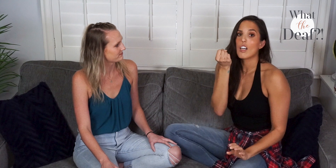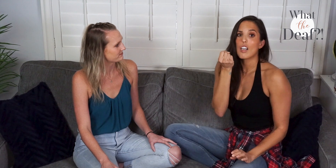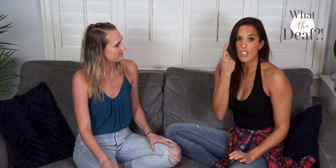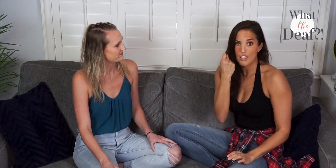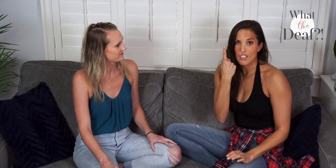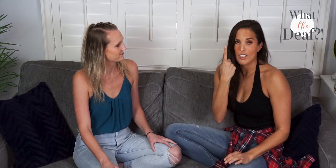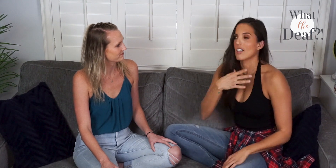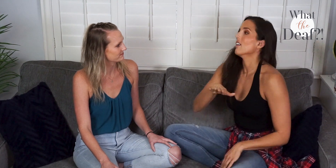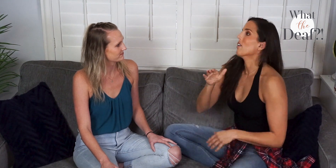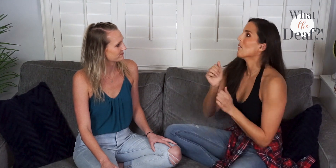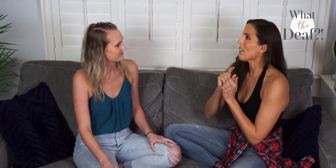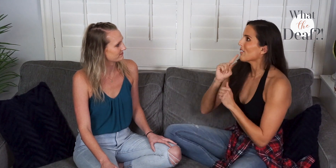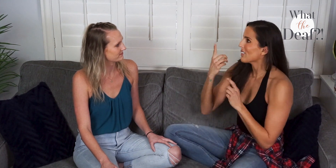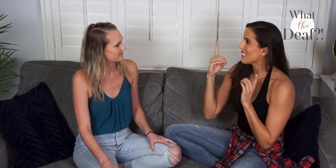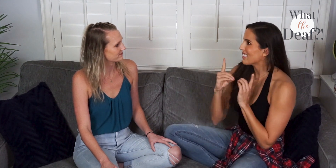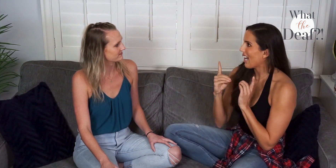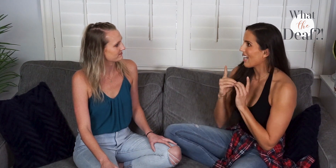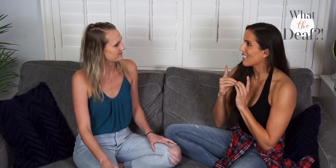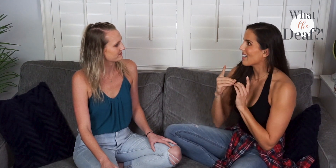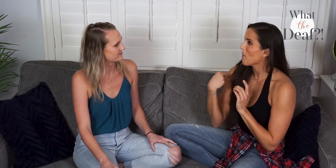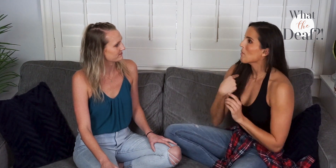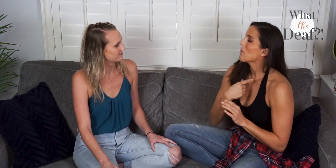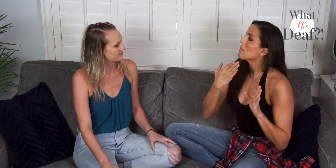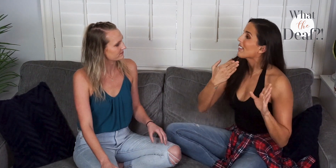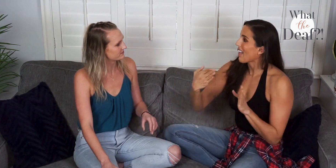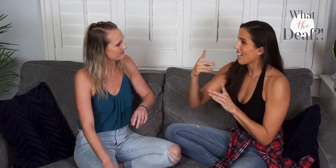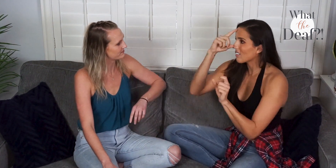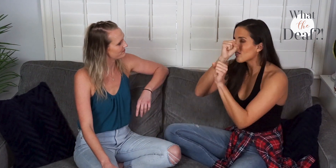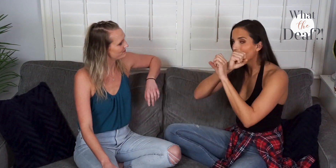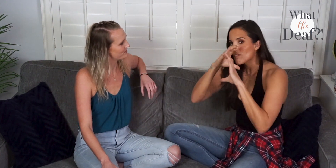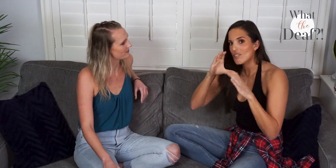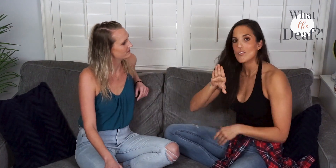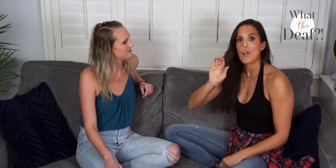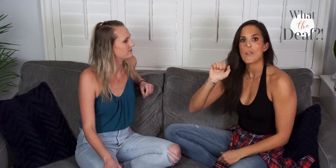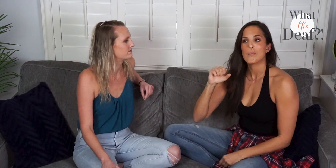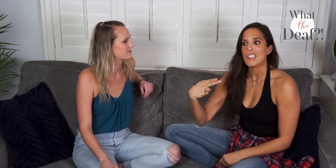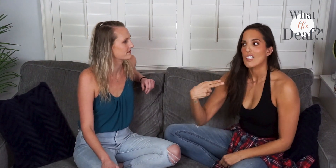but with the first date we planned on going to the beach